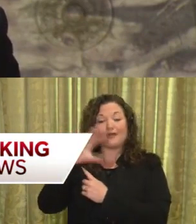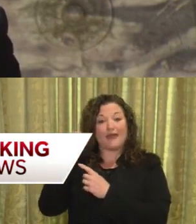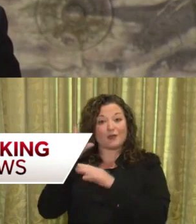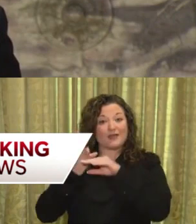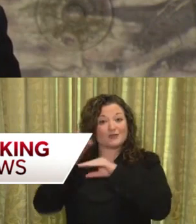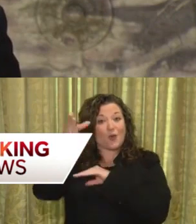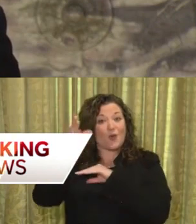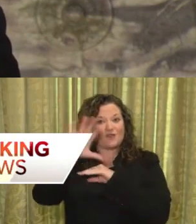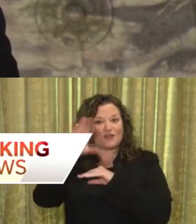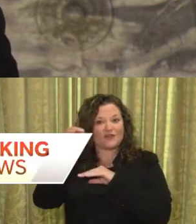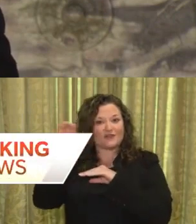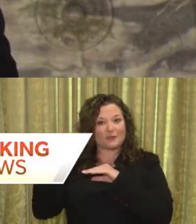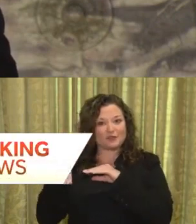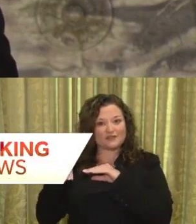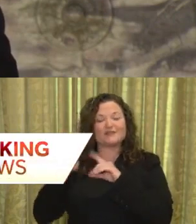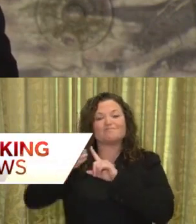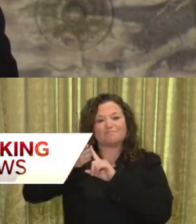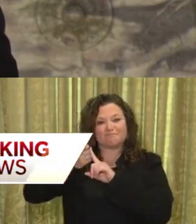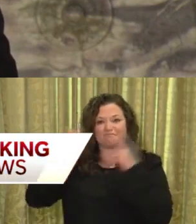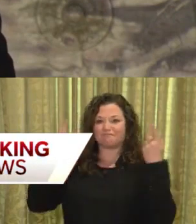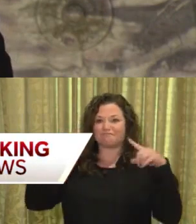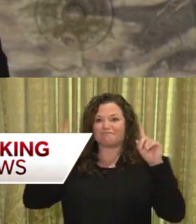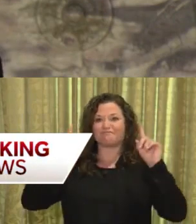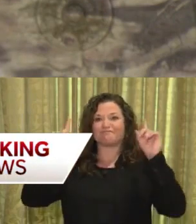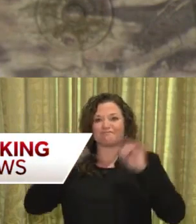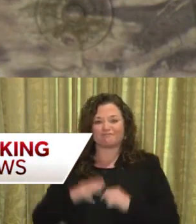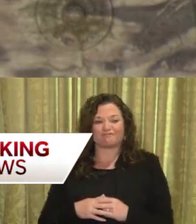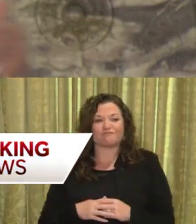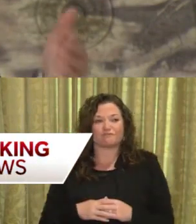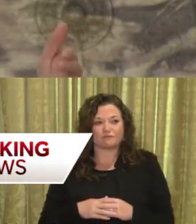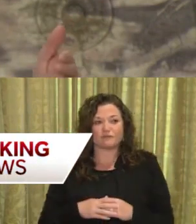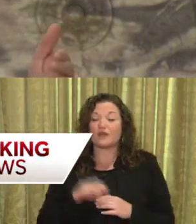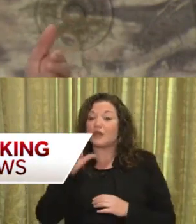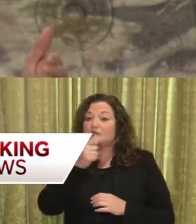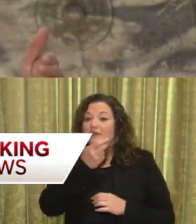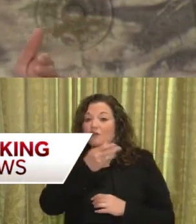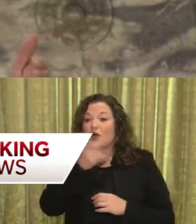I’M PLEASEDO T REPORT TTHA BRADLEY COUNTY HAS EXCEEDDE THAT